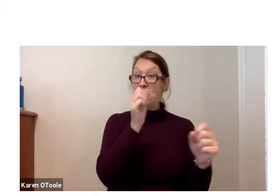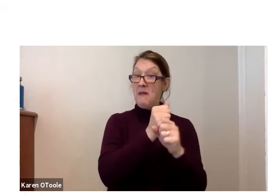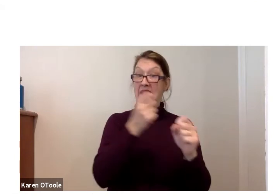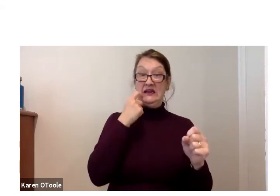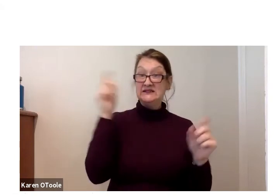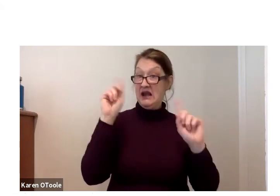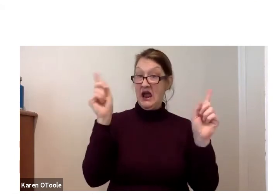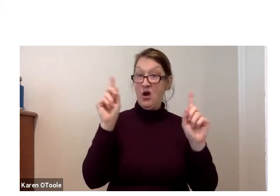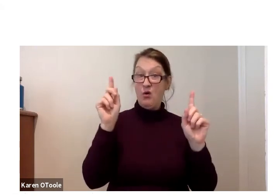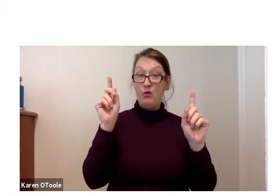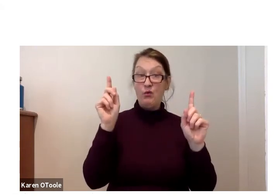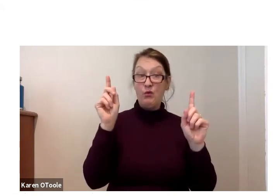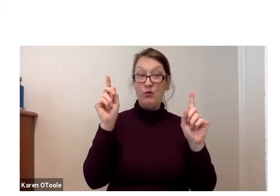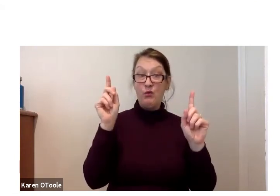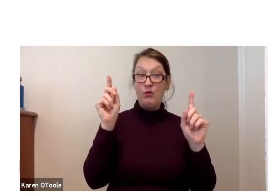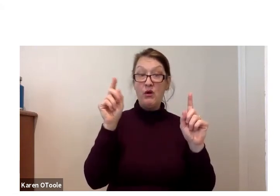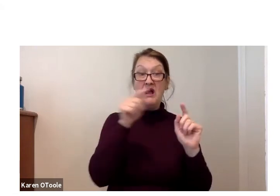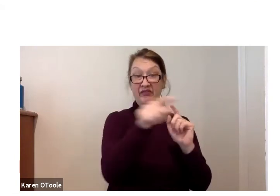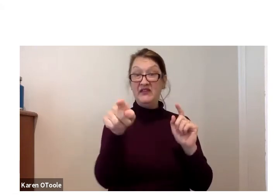So here is just a tweet I did as an example.